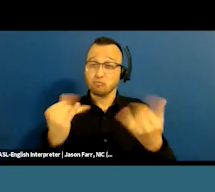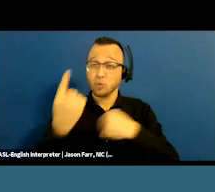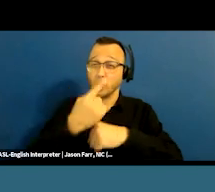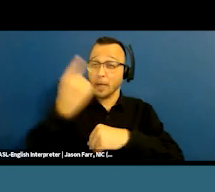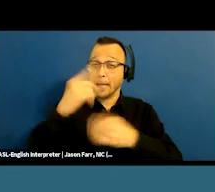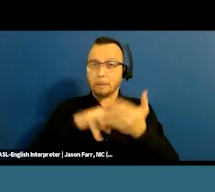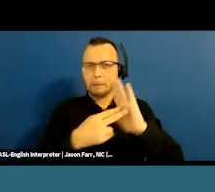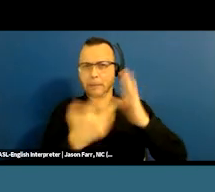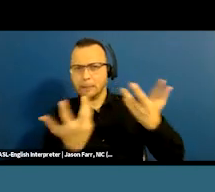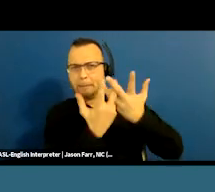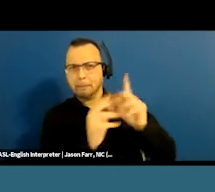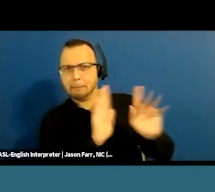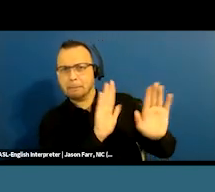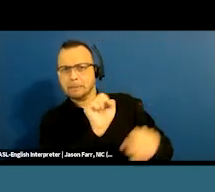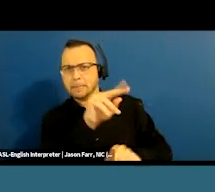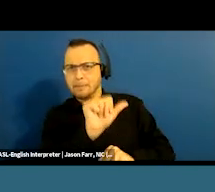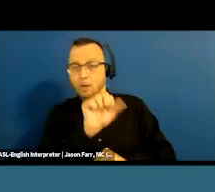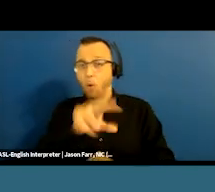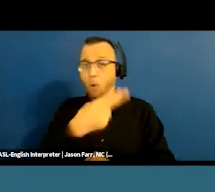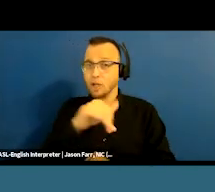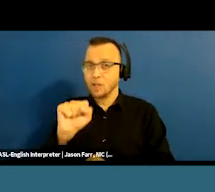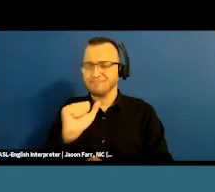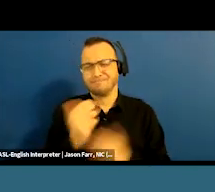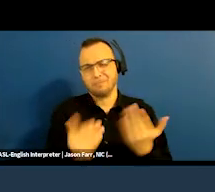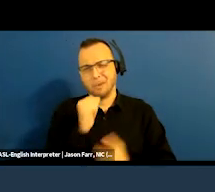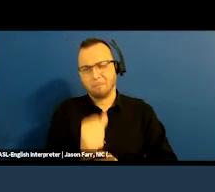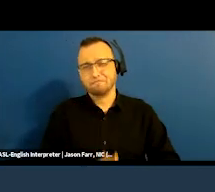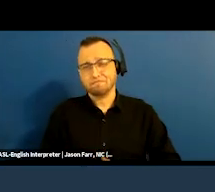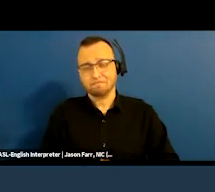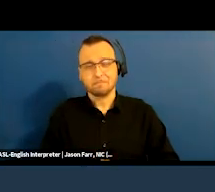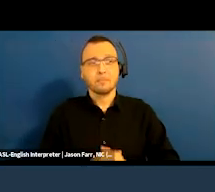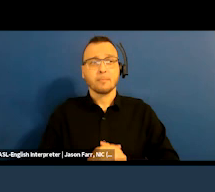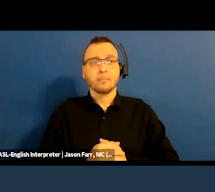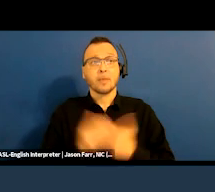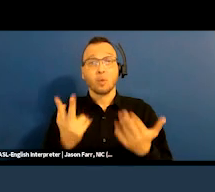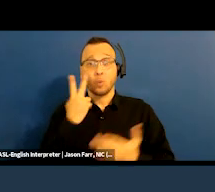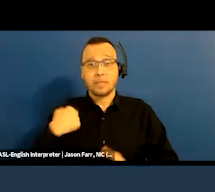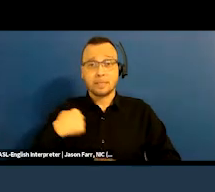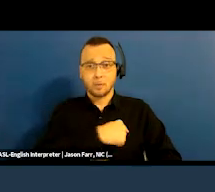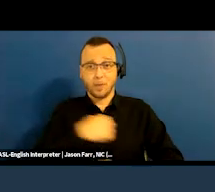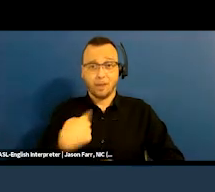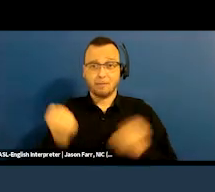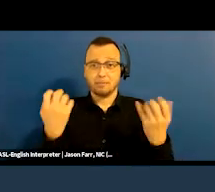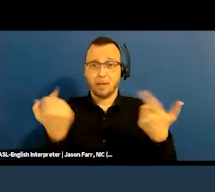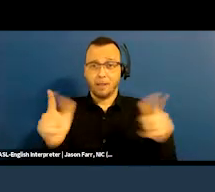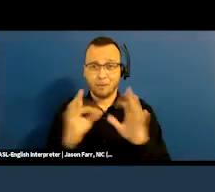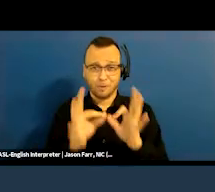we are funded by the Substance Abuse and Mental Health Services Administration of the US Department of Health and Human Services.